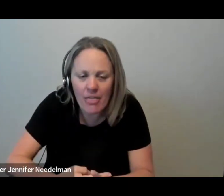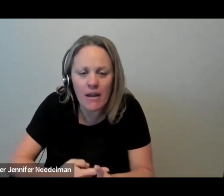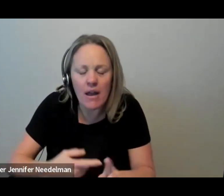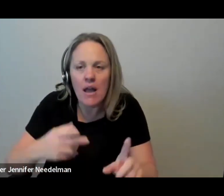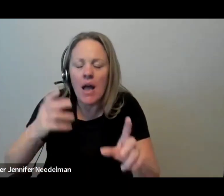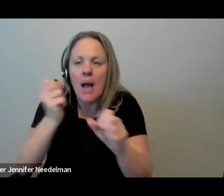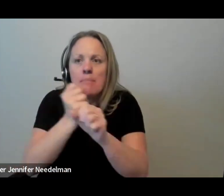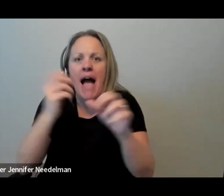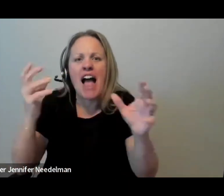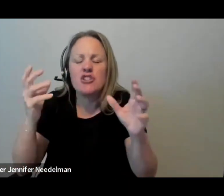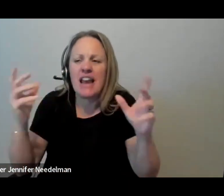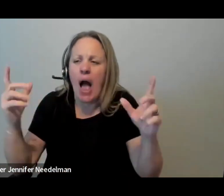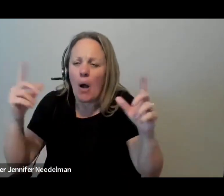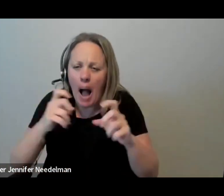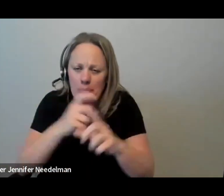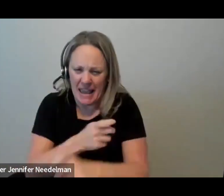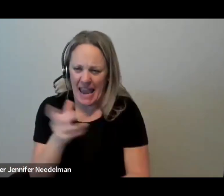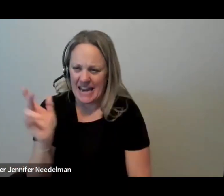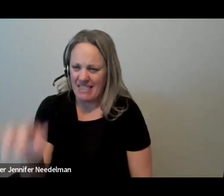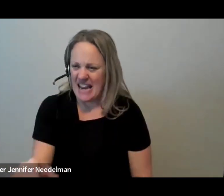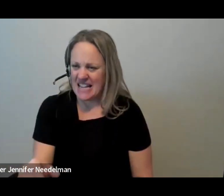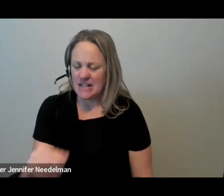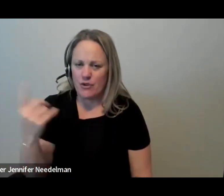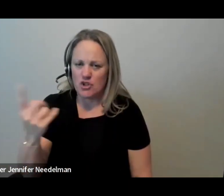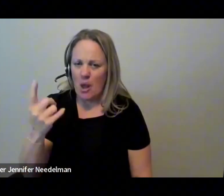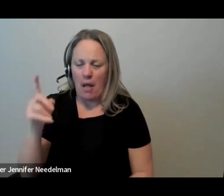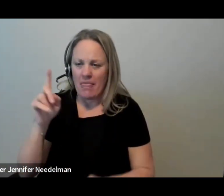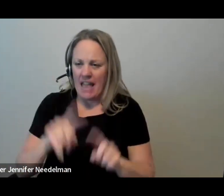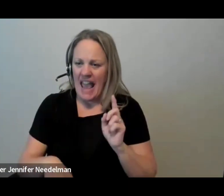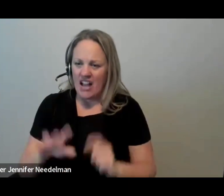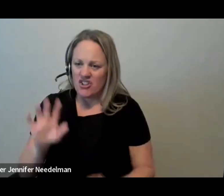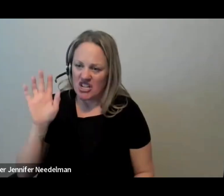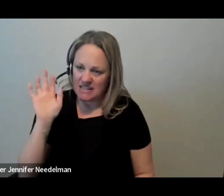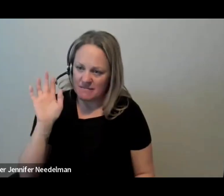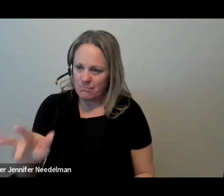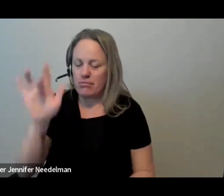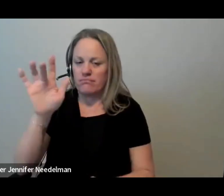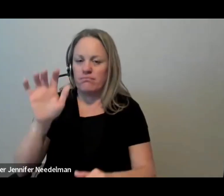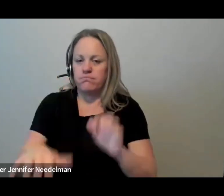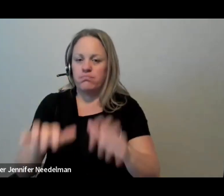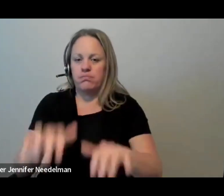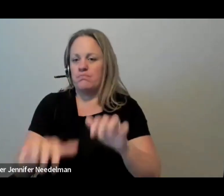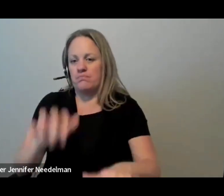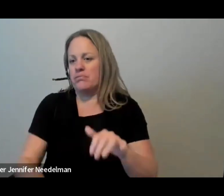for someone who can't just flick it and get down to 1989